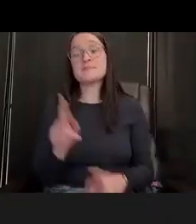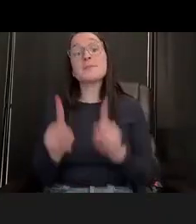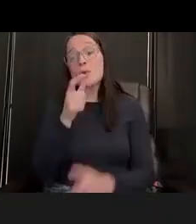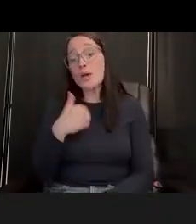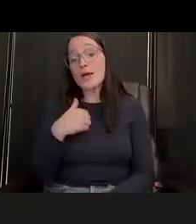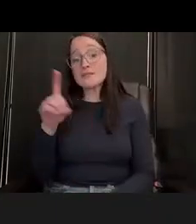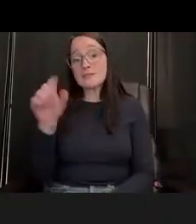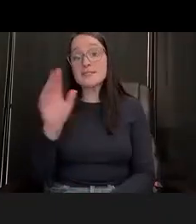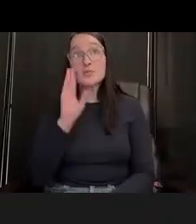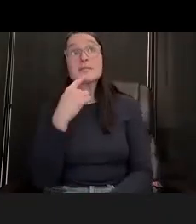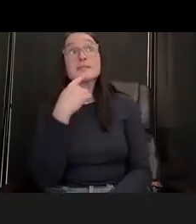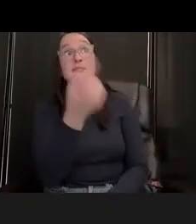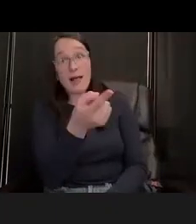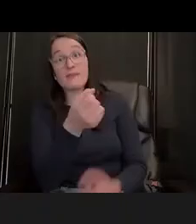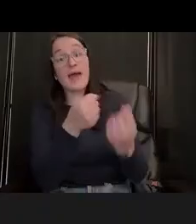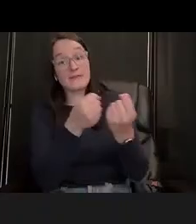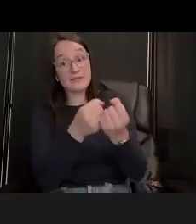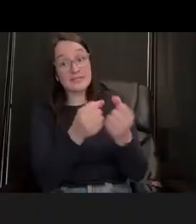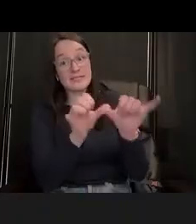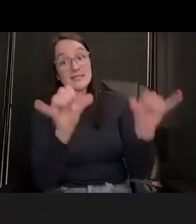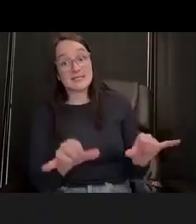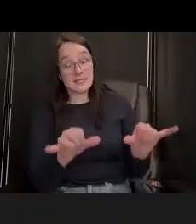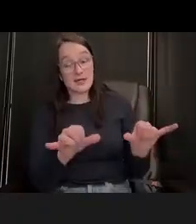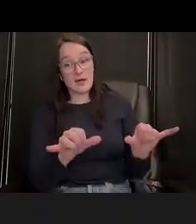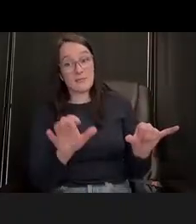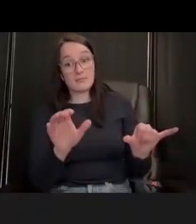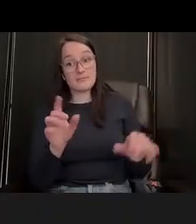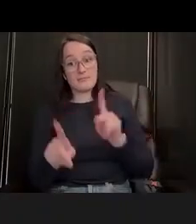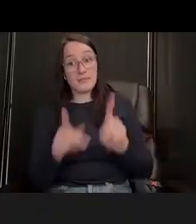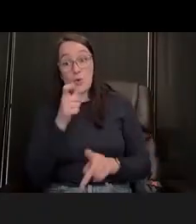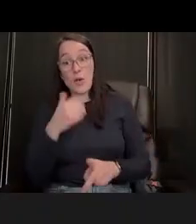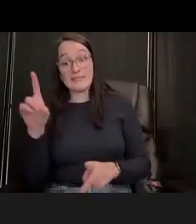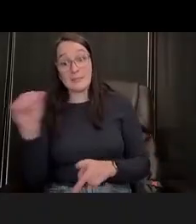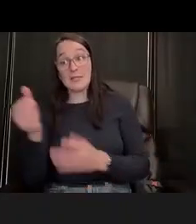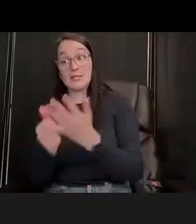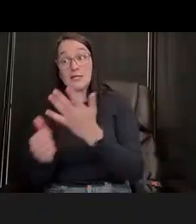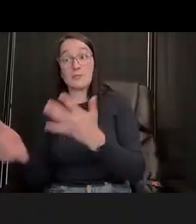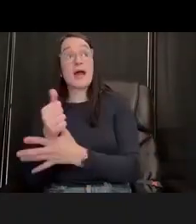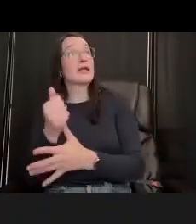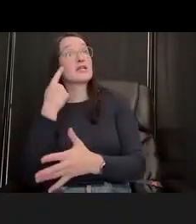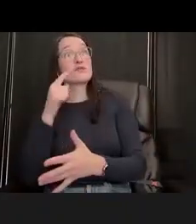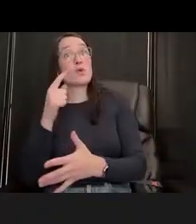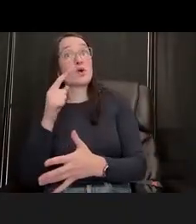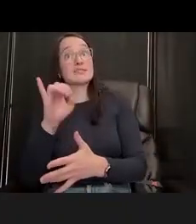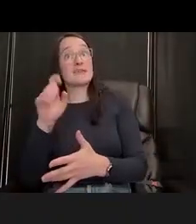Advocacy systems as far as what their priorities are for civil rights uh, assistance is employment.